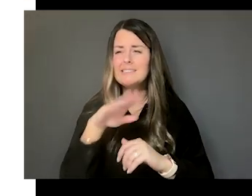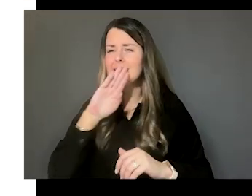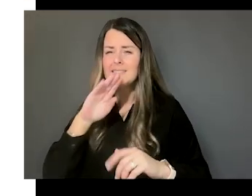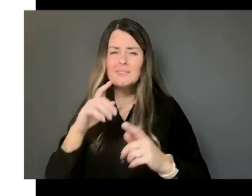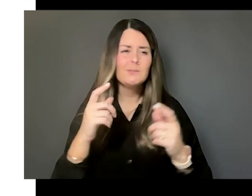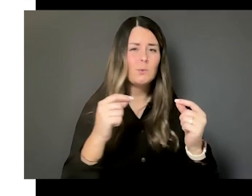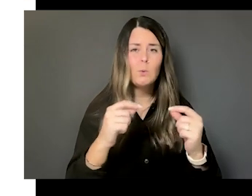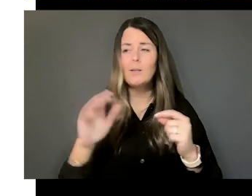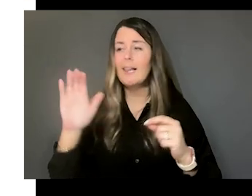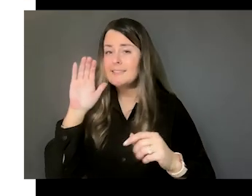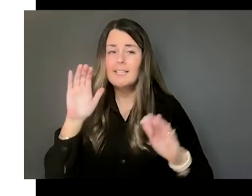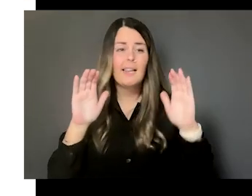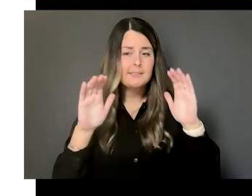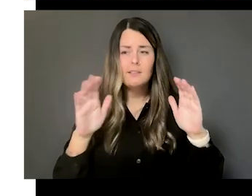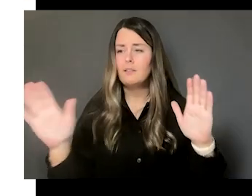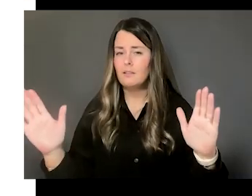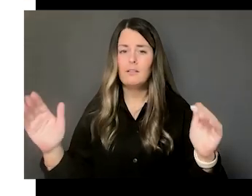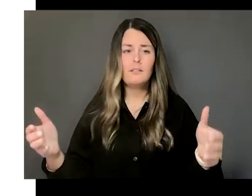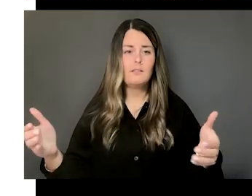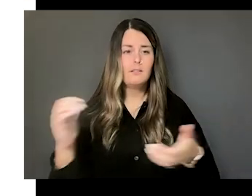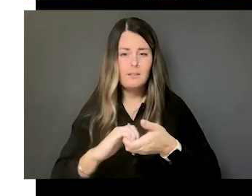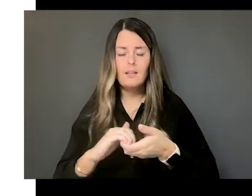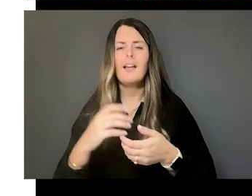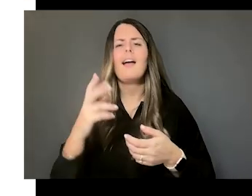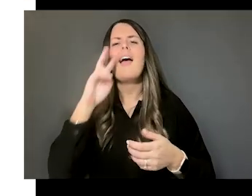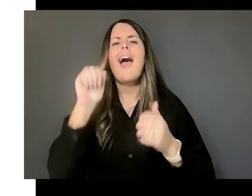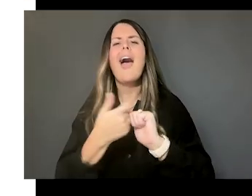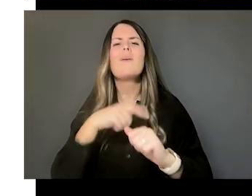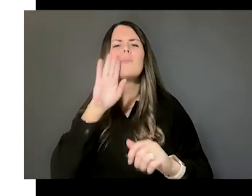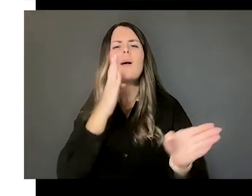and let's put our heads together and see how we're going to come up with a plan to support them.